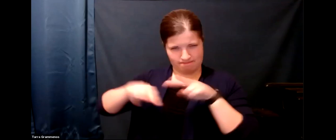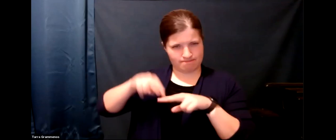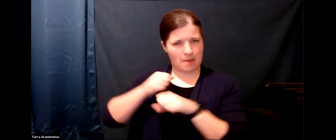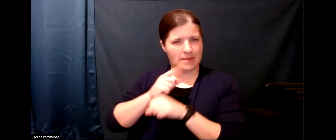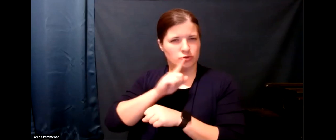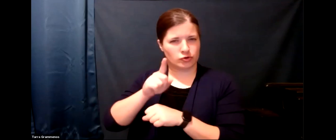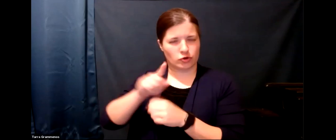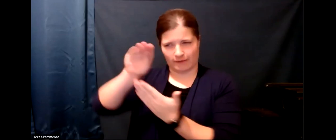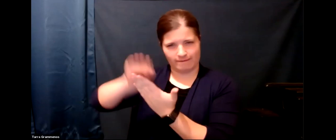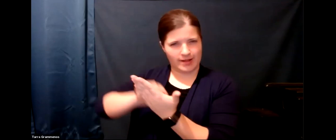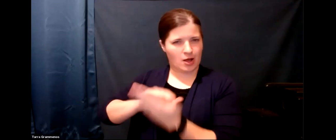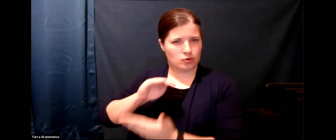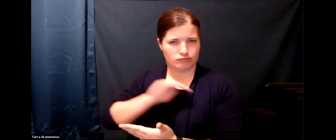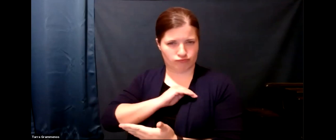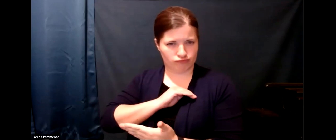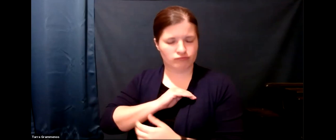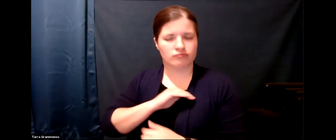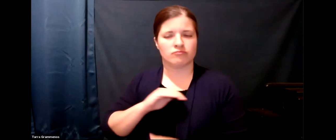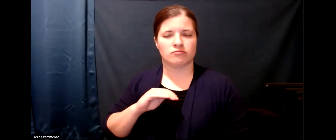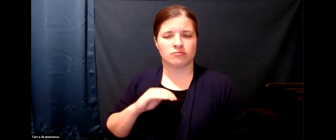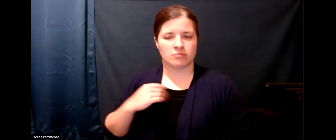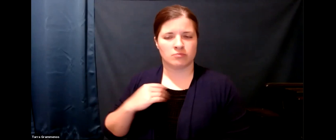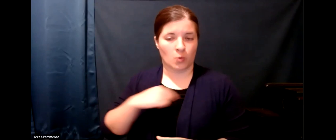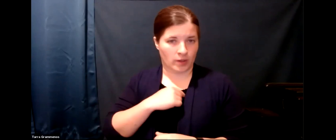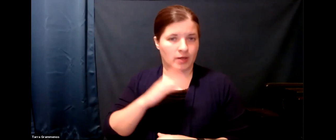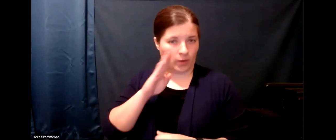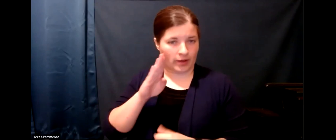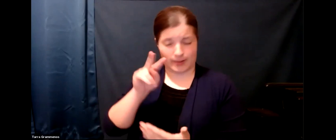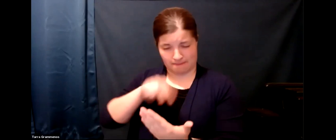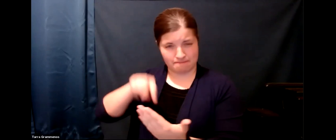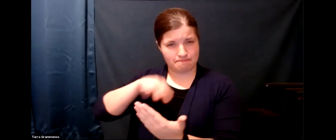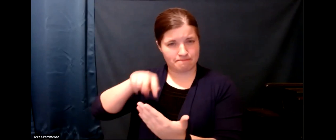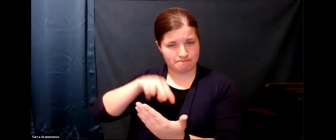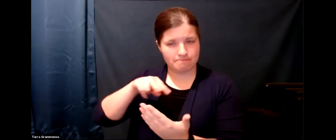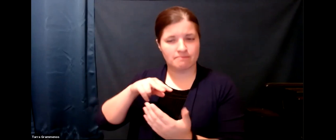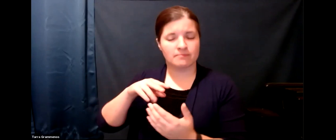And we accept the ballot based on whether the voter has